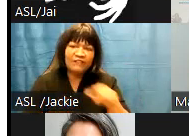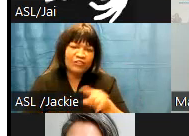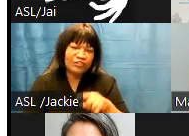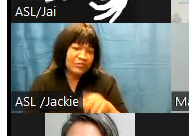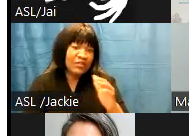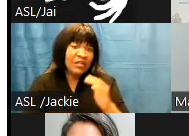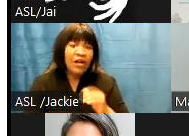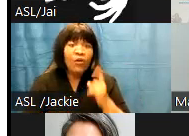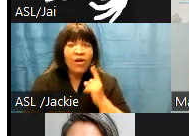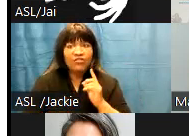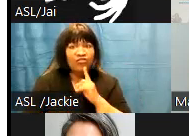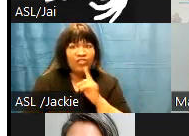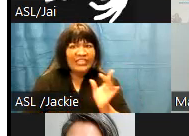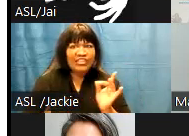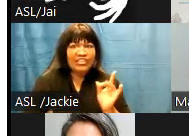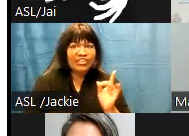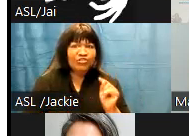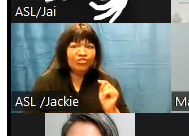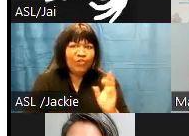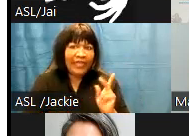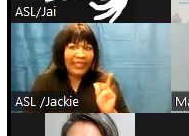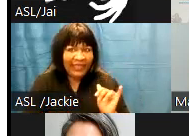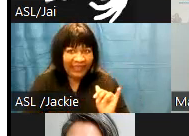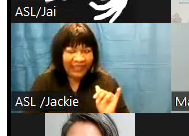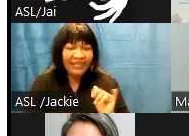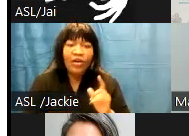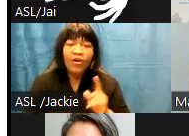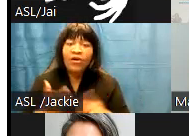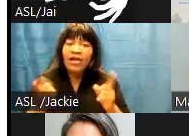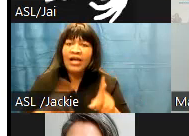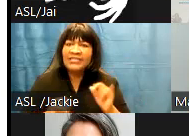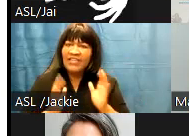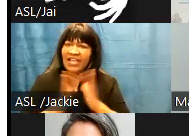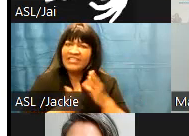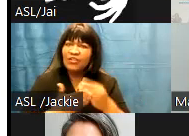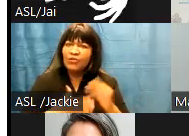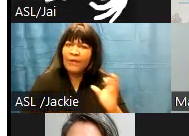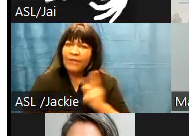One of the tricky points is what happens if I ask for reimbursement, but there isn't